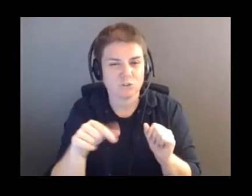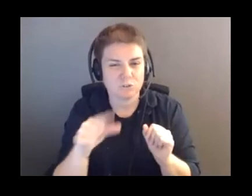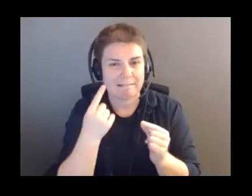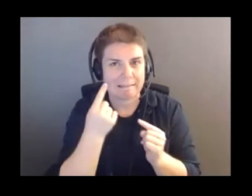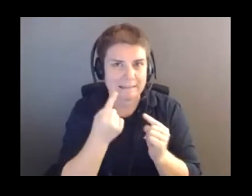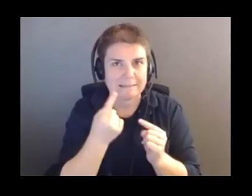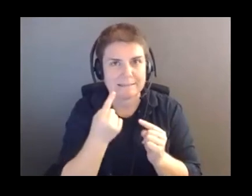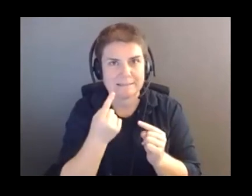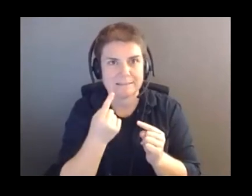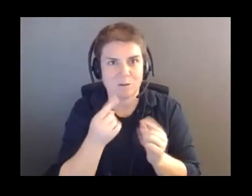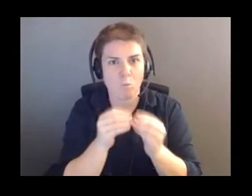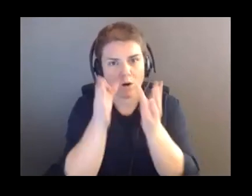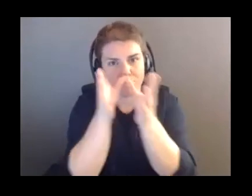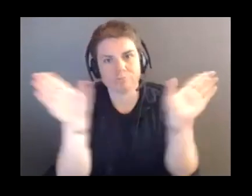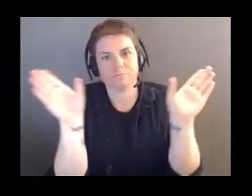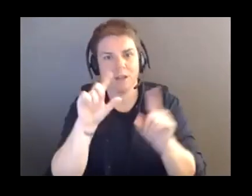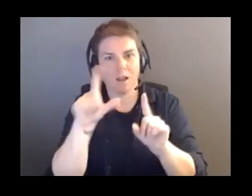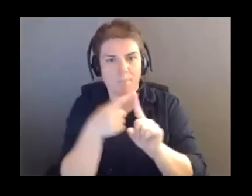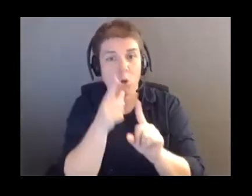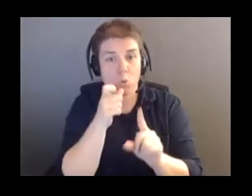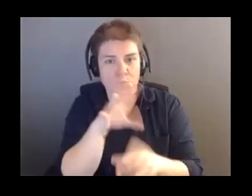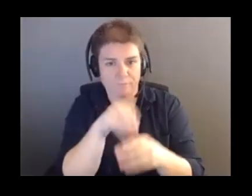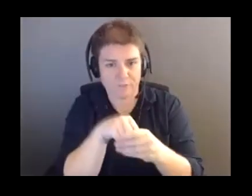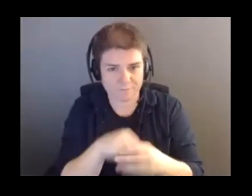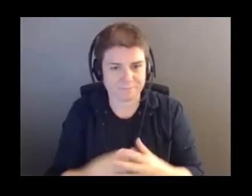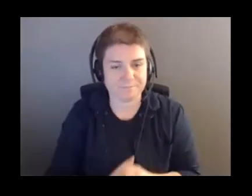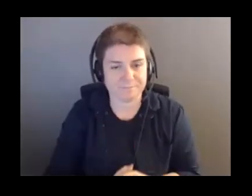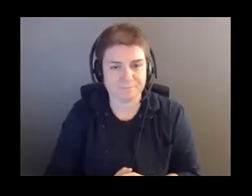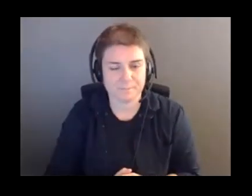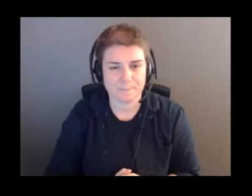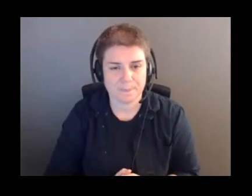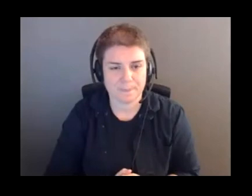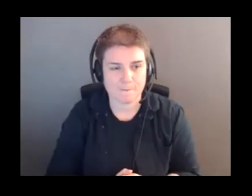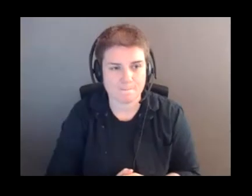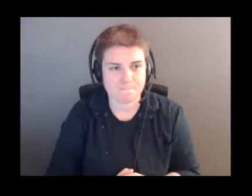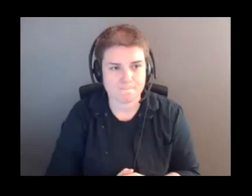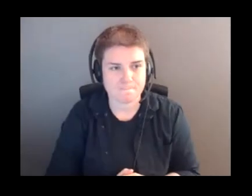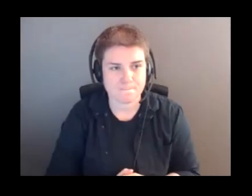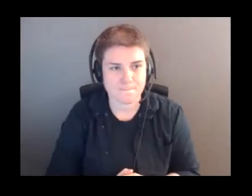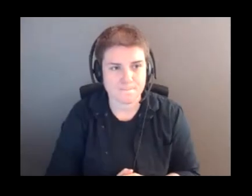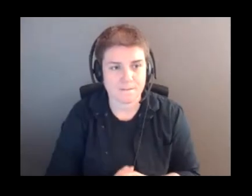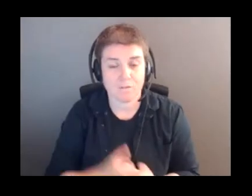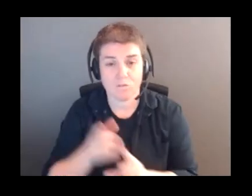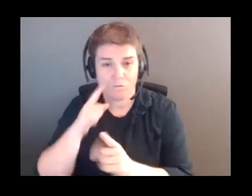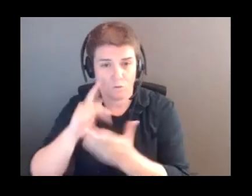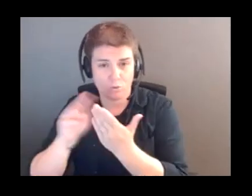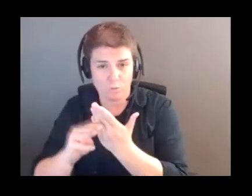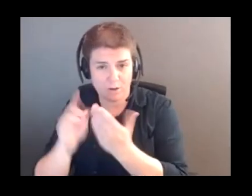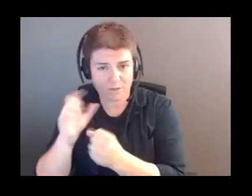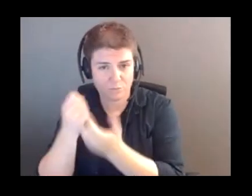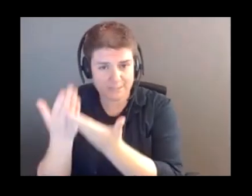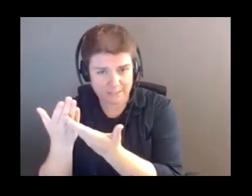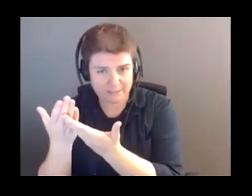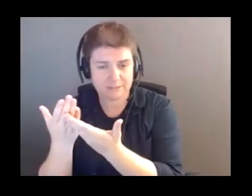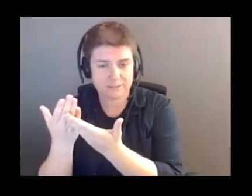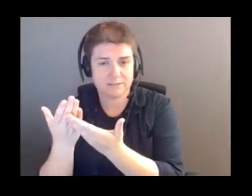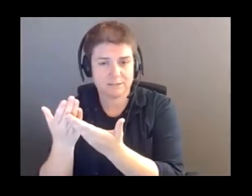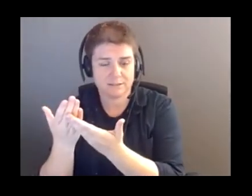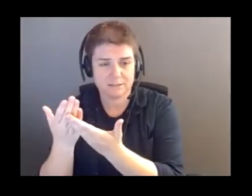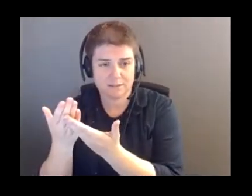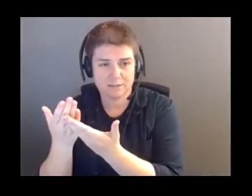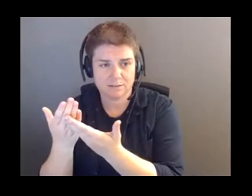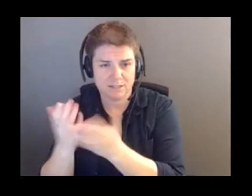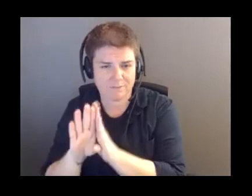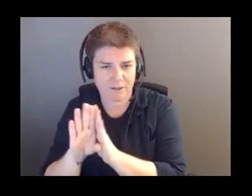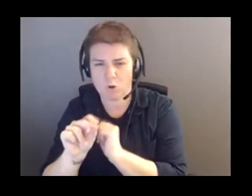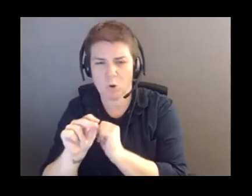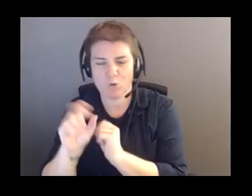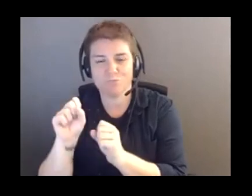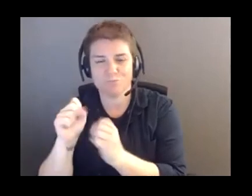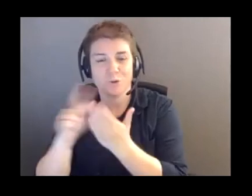widely about that as well. Community connection in the Program & Present stream are as follows.